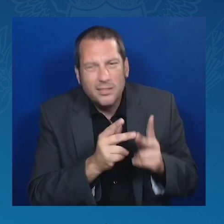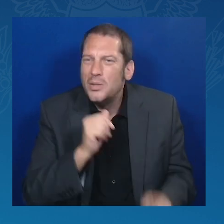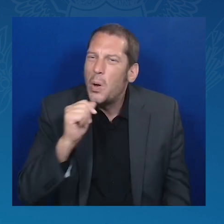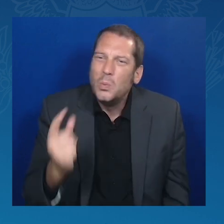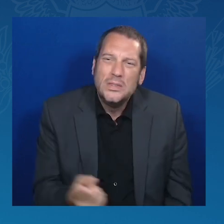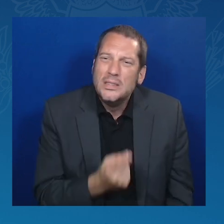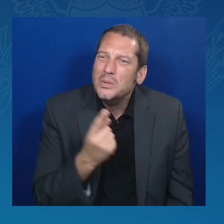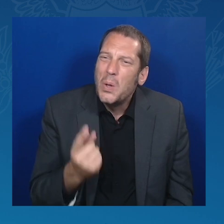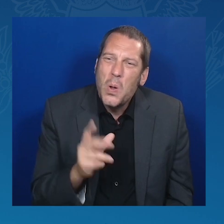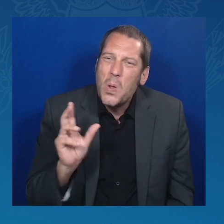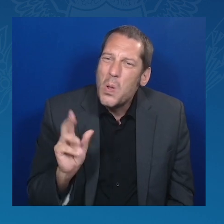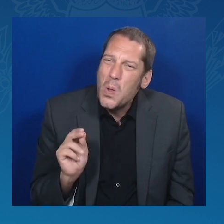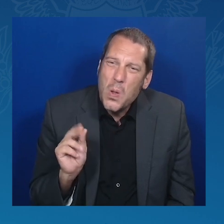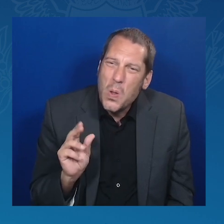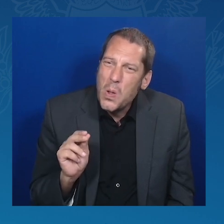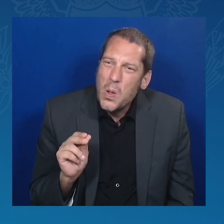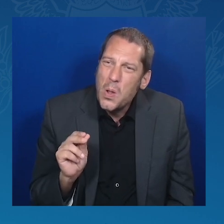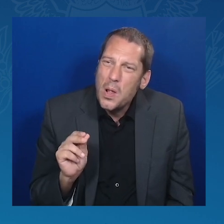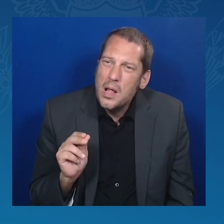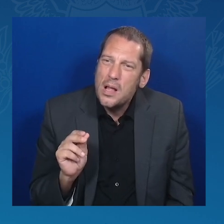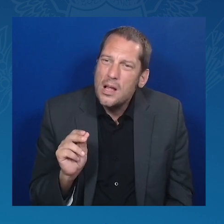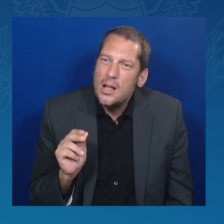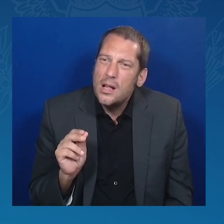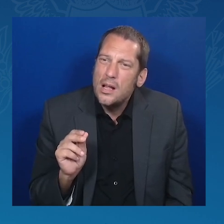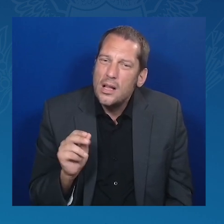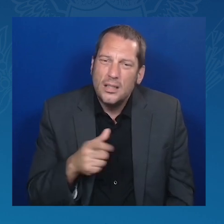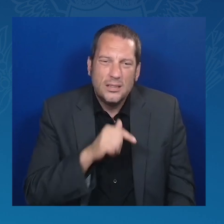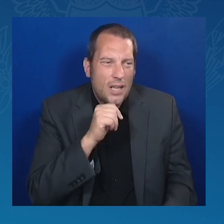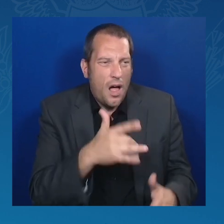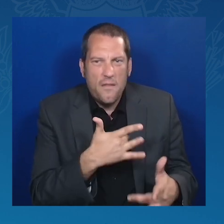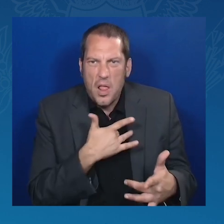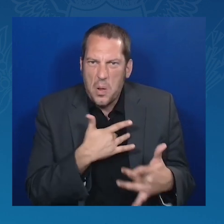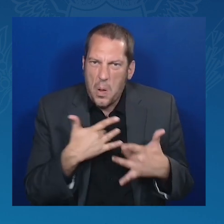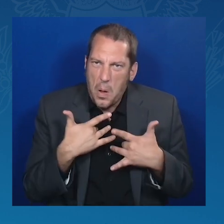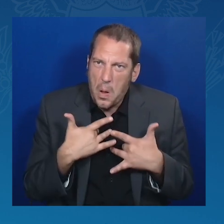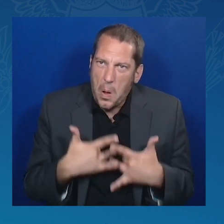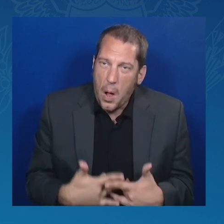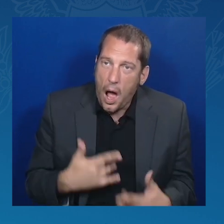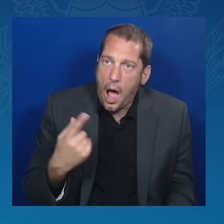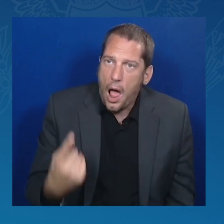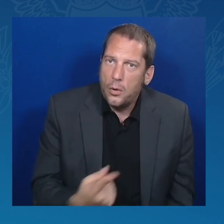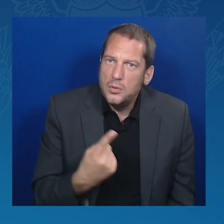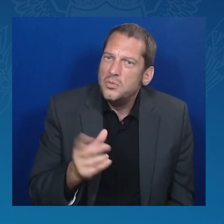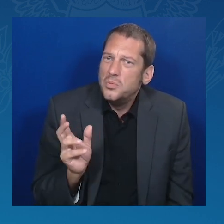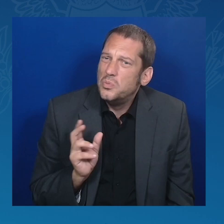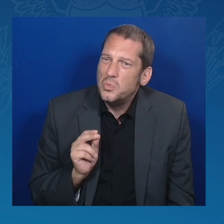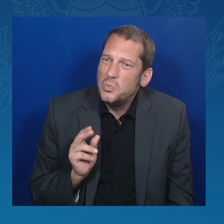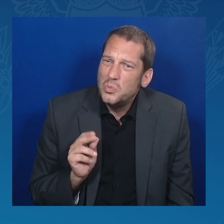like the world wants you to think. Some people go in there with so much hope and so much story and so much excitement,